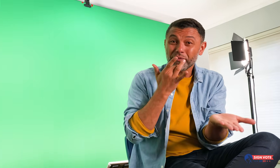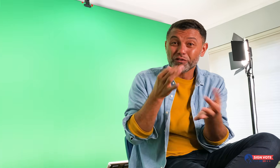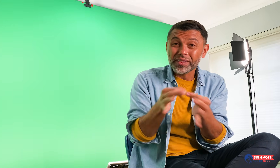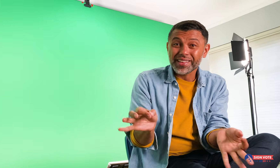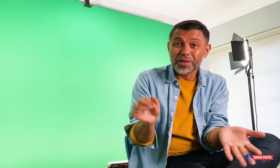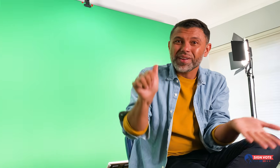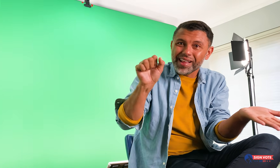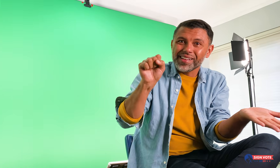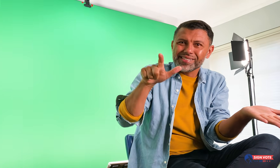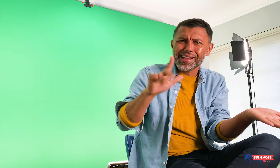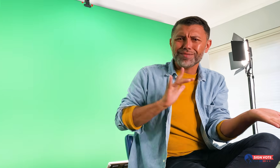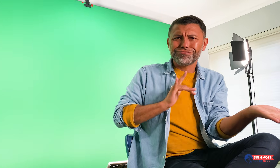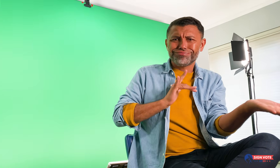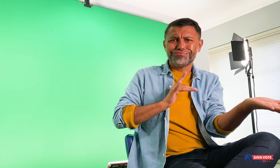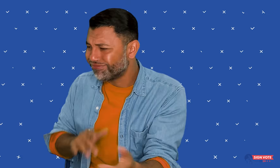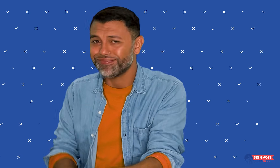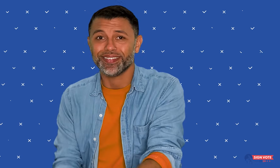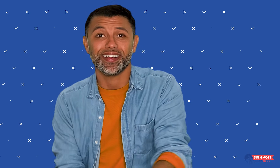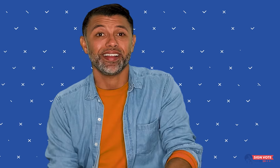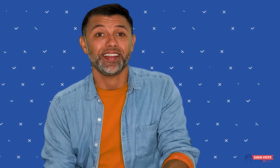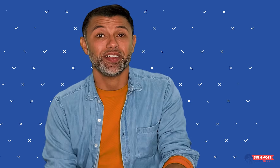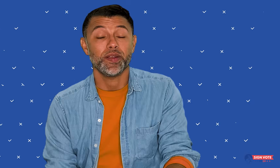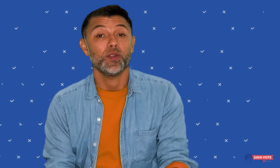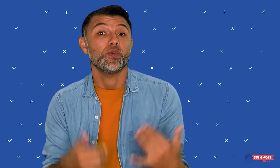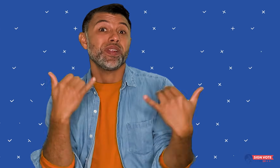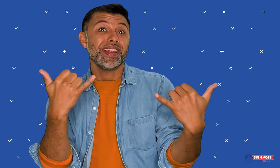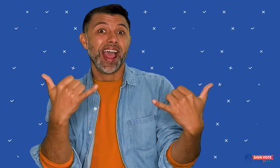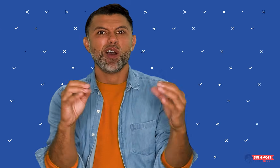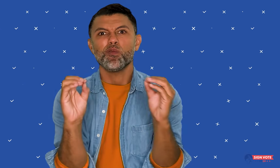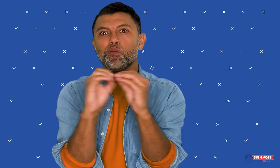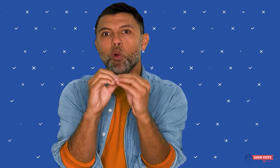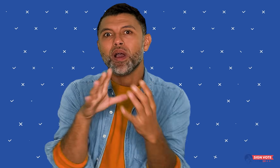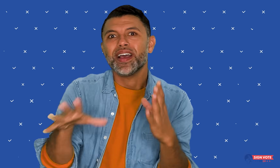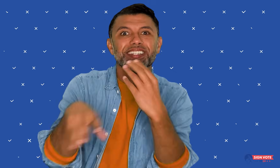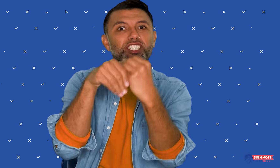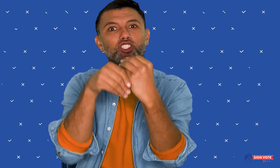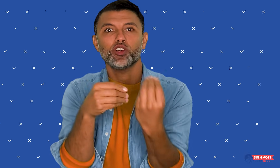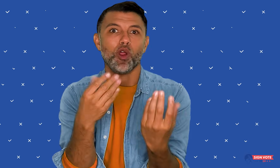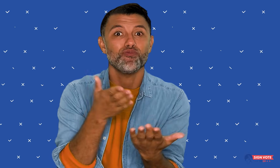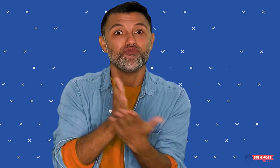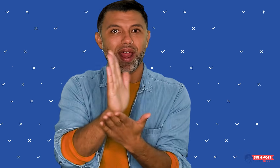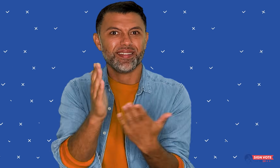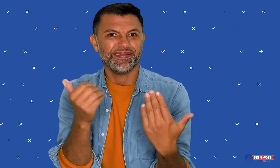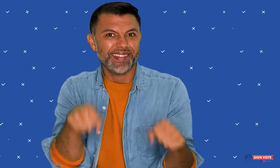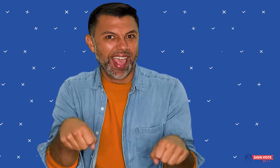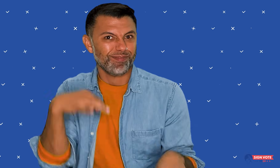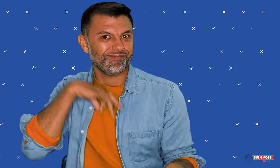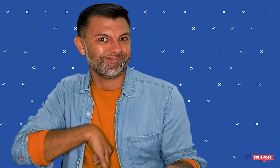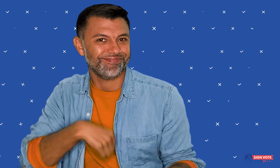In your preferred language, ASL! How cool is that? And there are more rights you can take advantage of too.